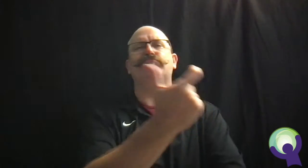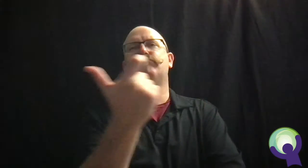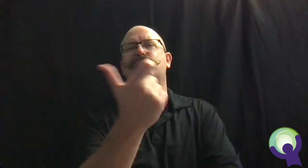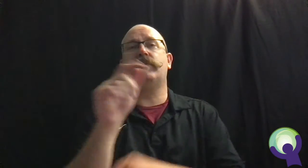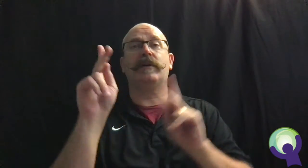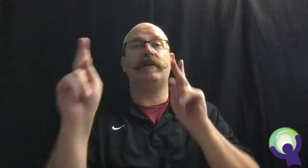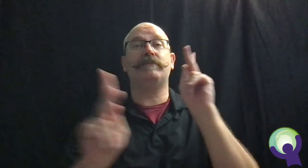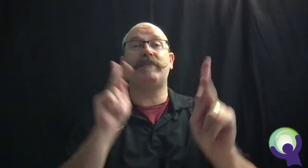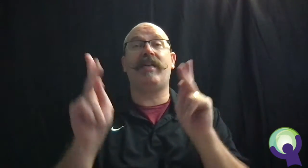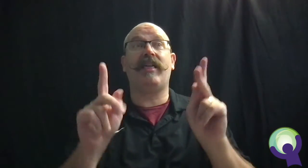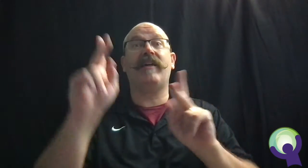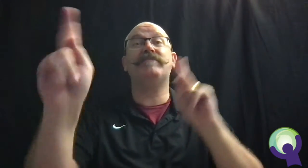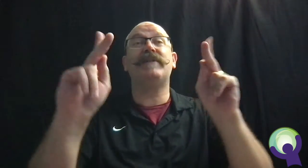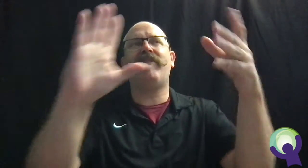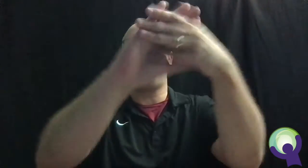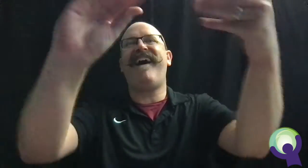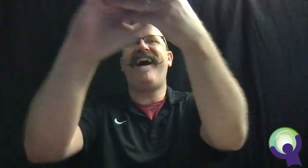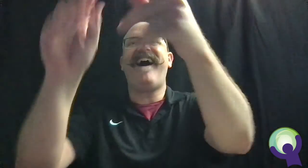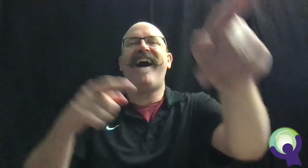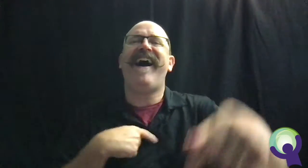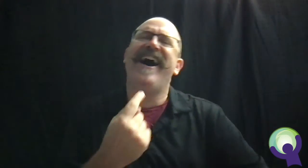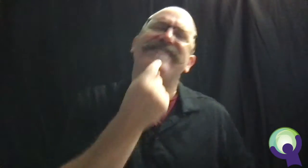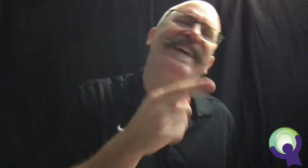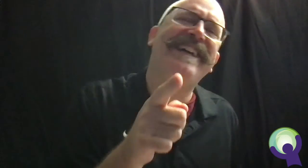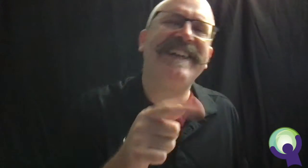Sometimes I watch people meeting people.